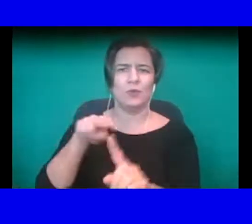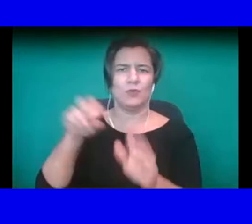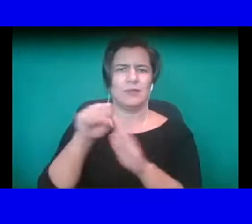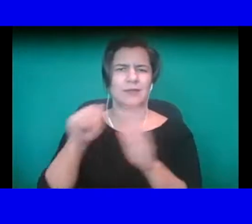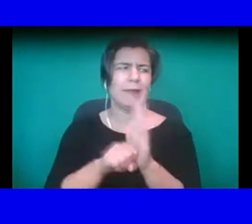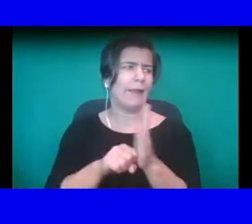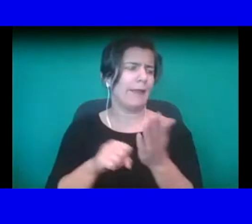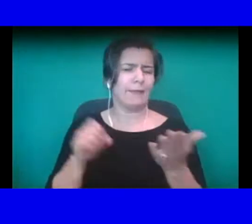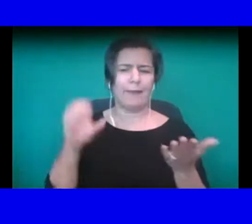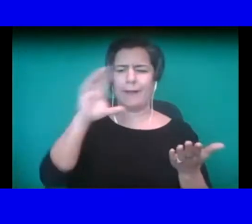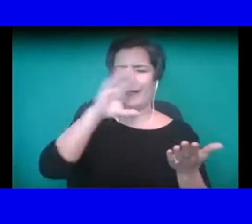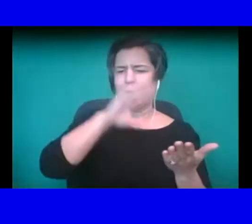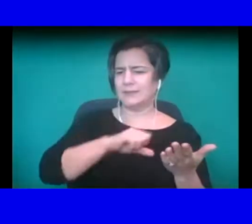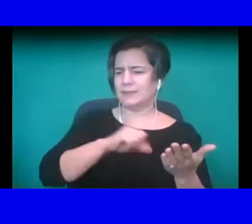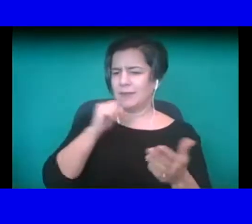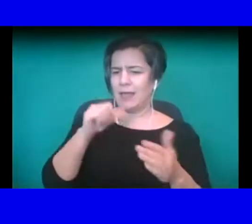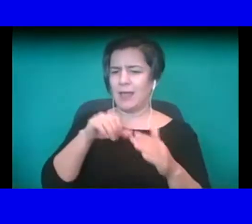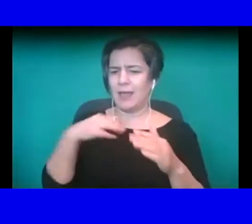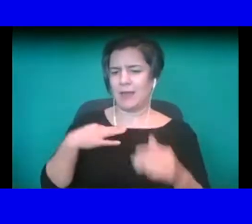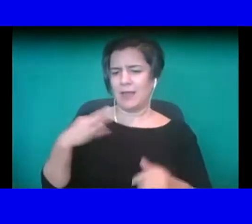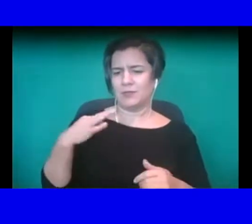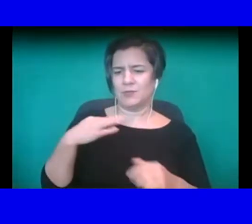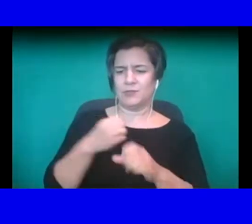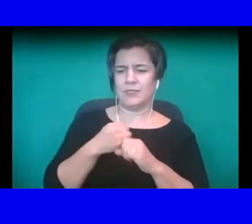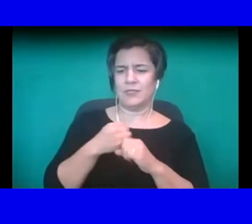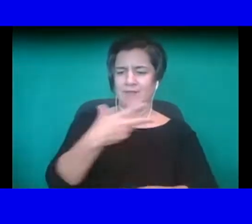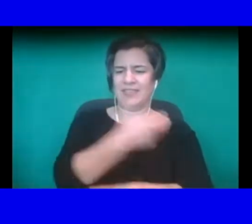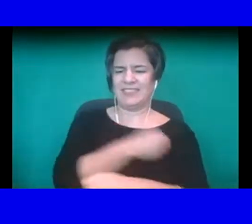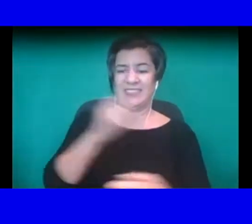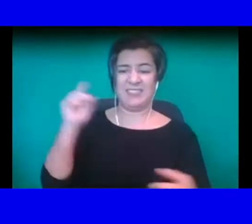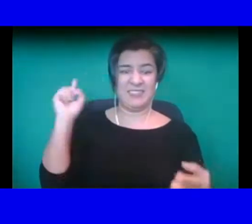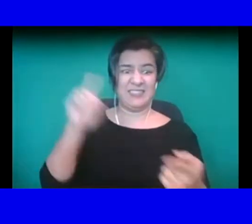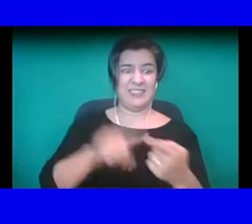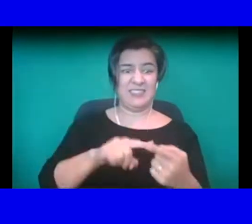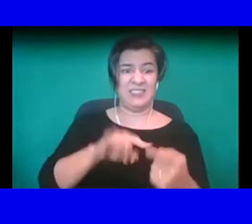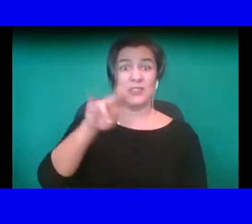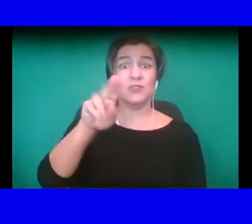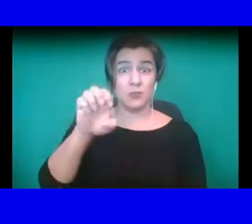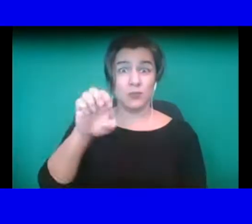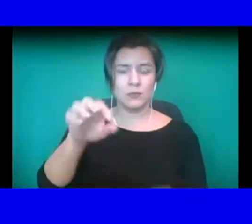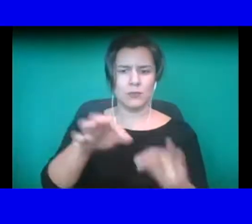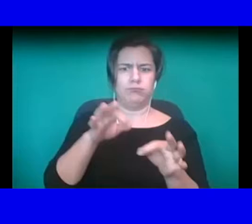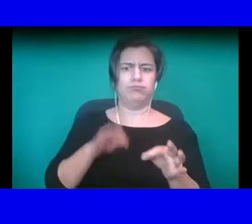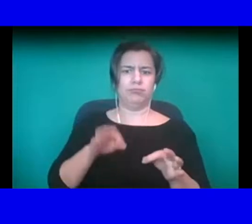that they wouldn't begin these vaccinations until June. So, March 15th is still a couple weeks off.